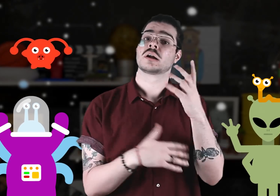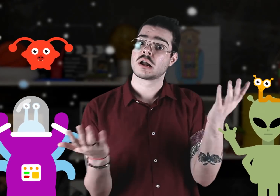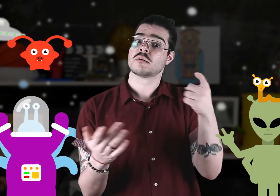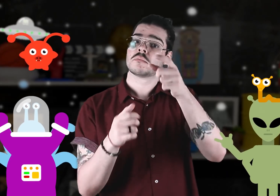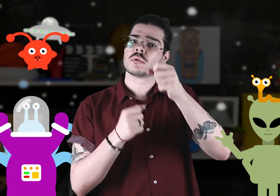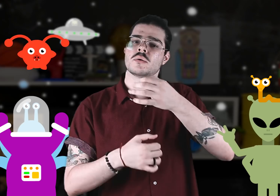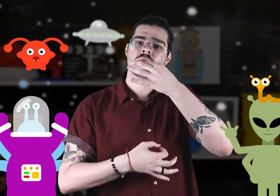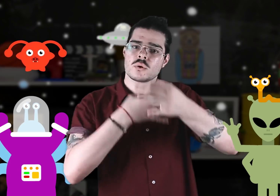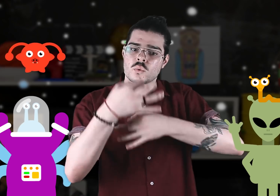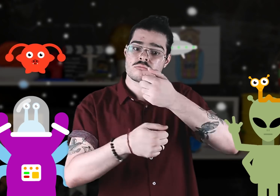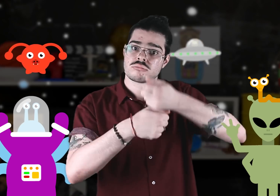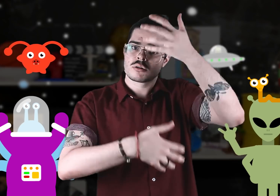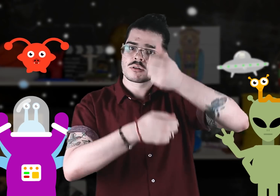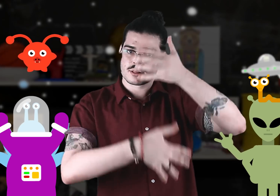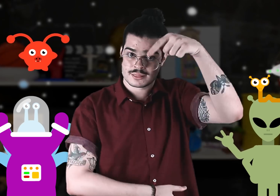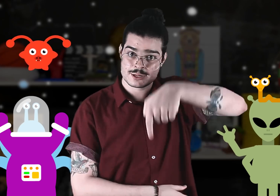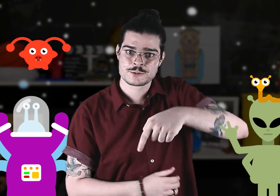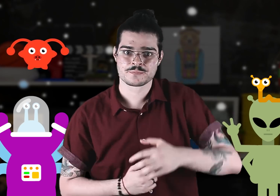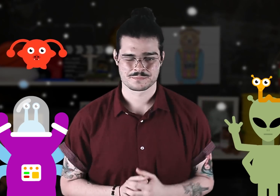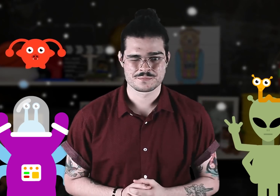Just comment!